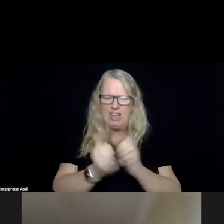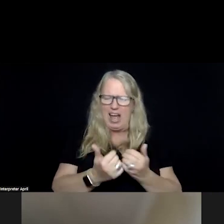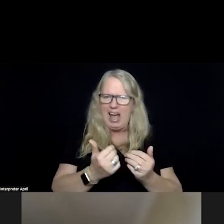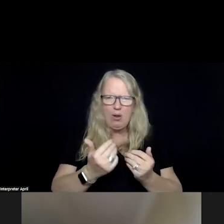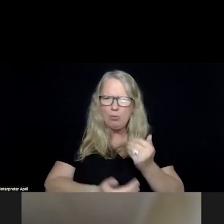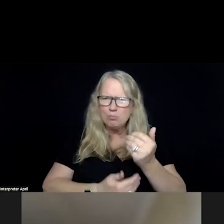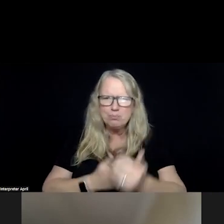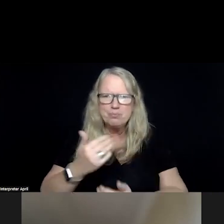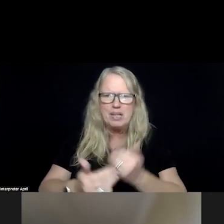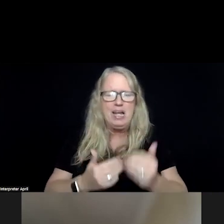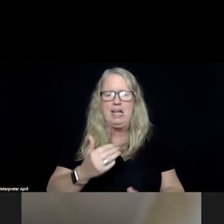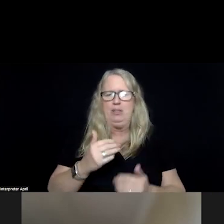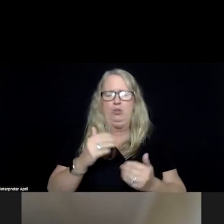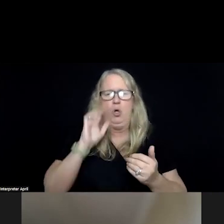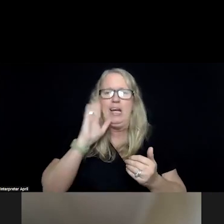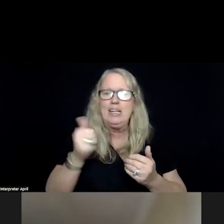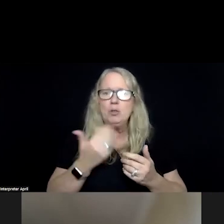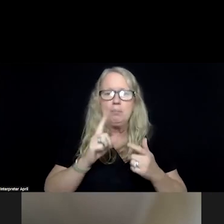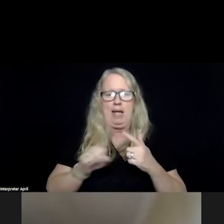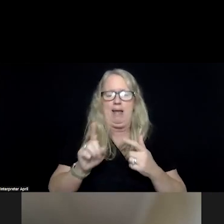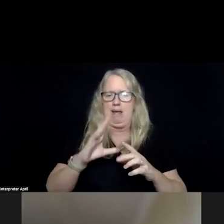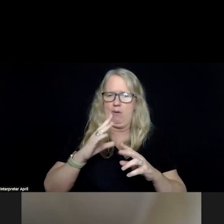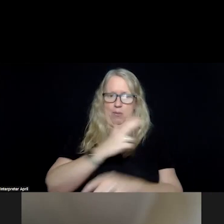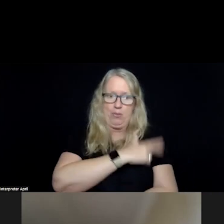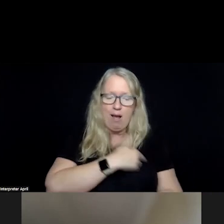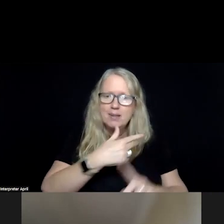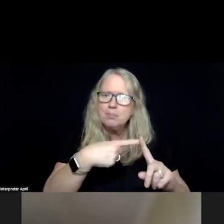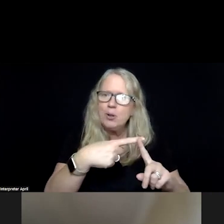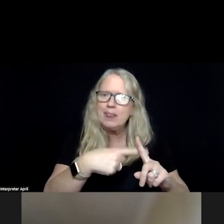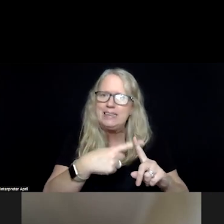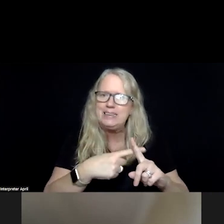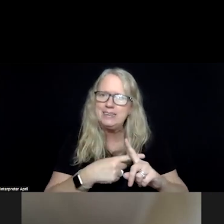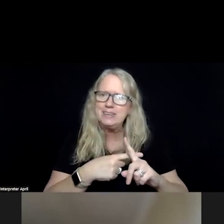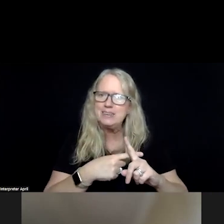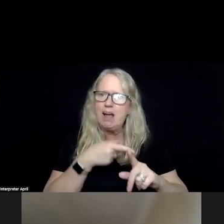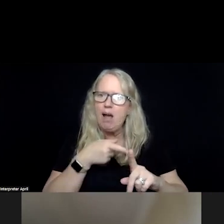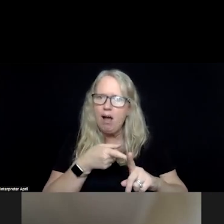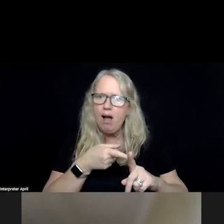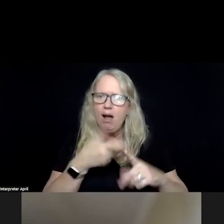EVEN HEARING ABOUT THE HOSPITAL LEASES -- I THINK THE NITTY